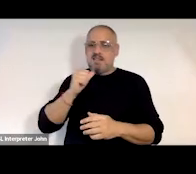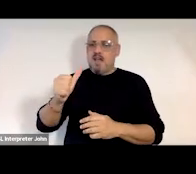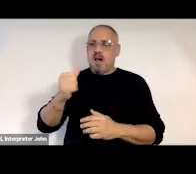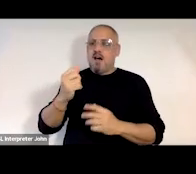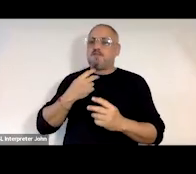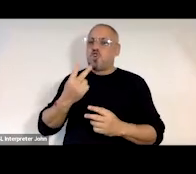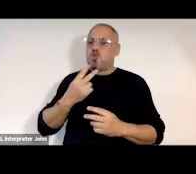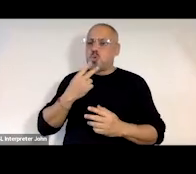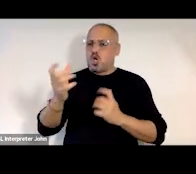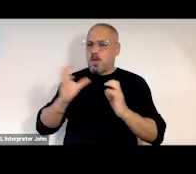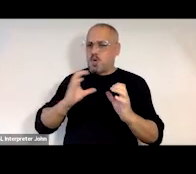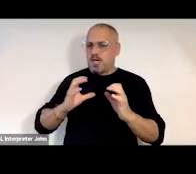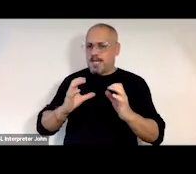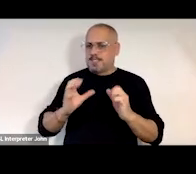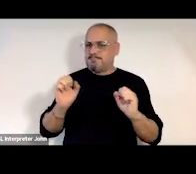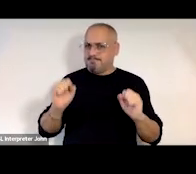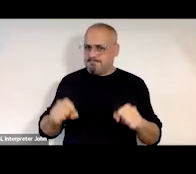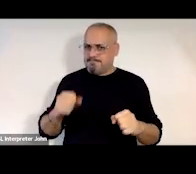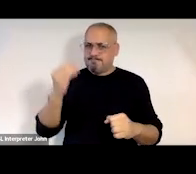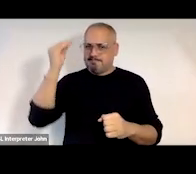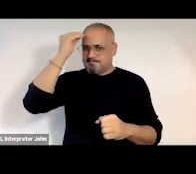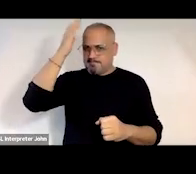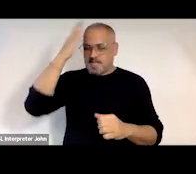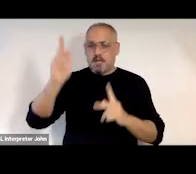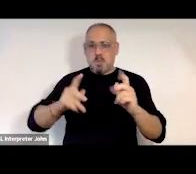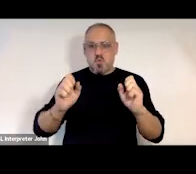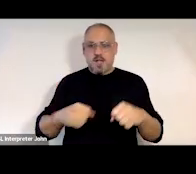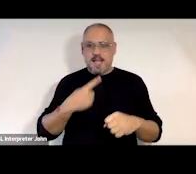people can articulate without words